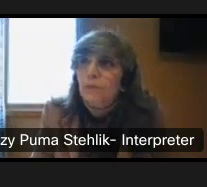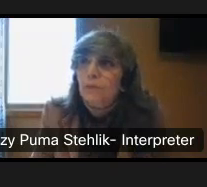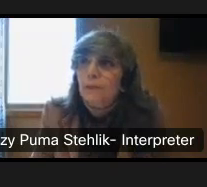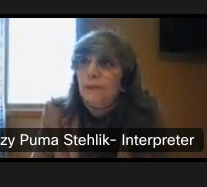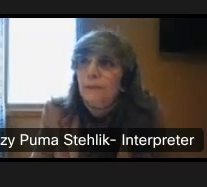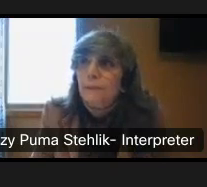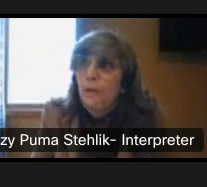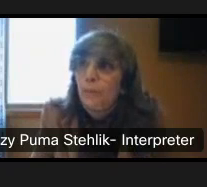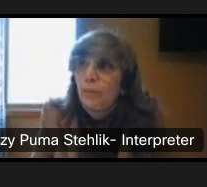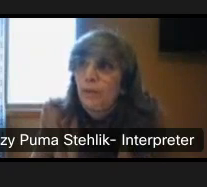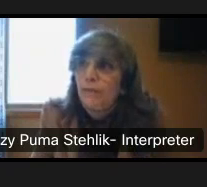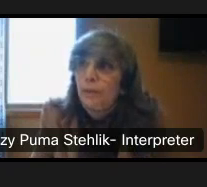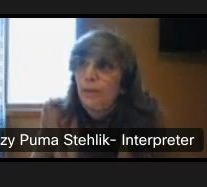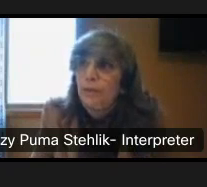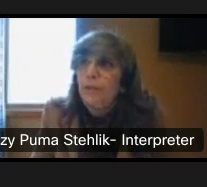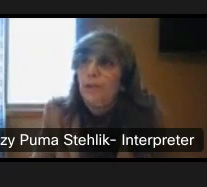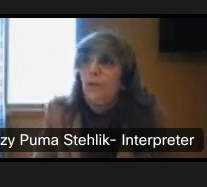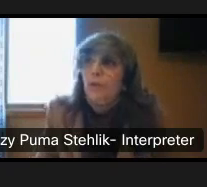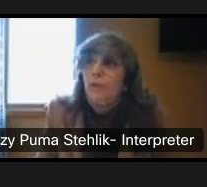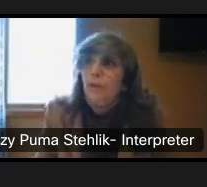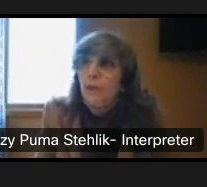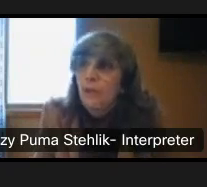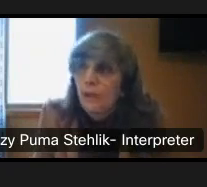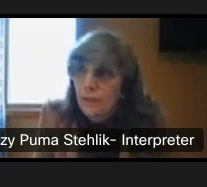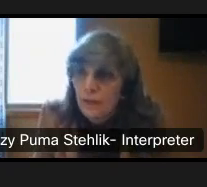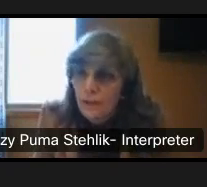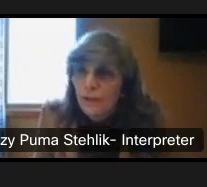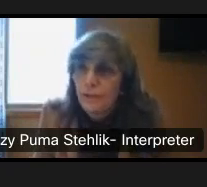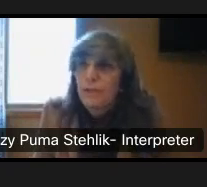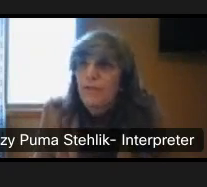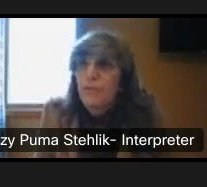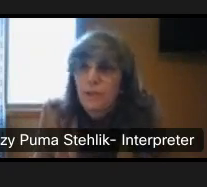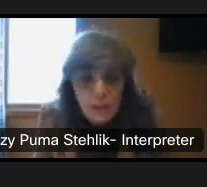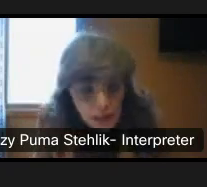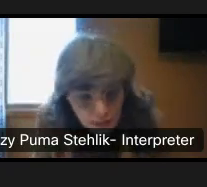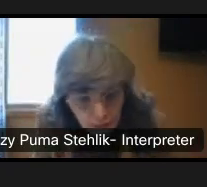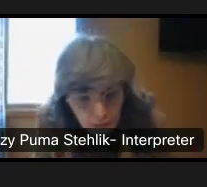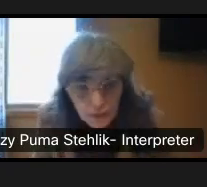Uh, E1, uh, fire return, construction and.